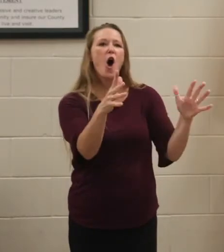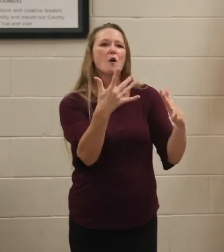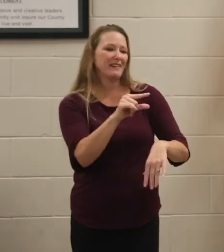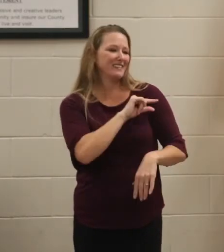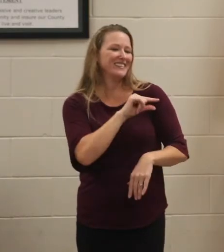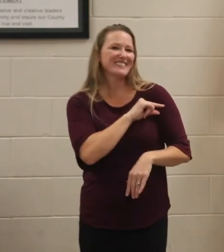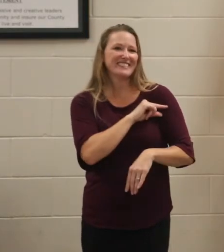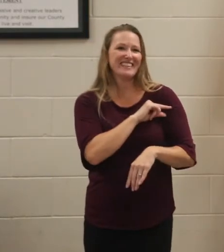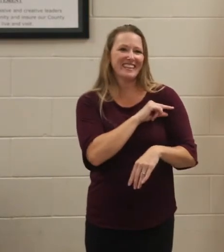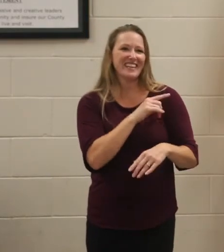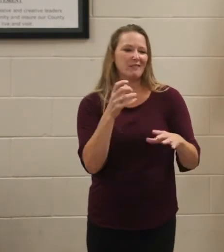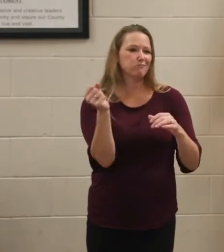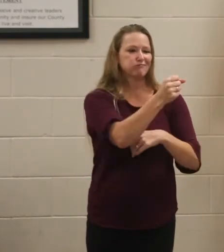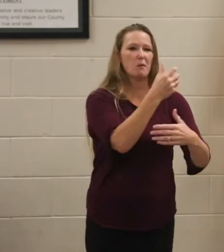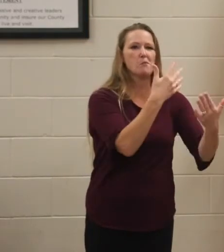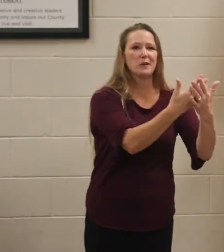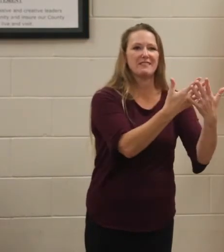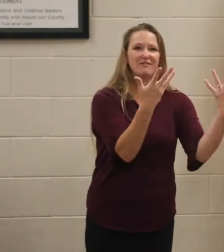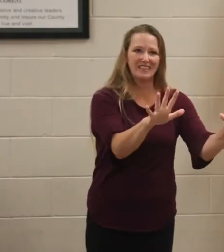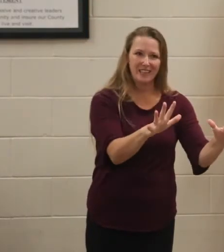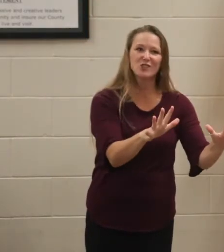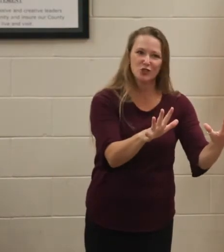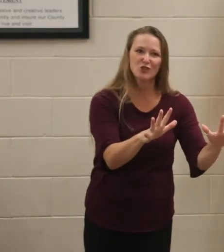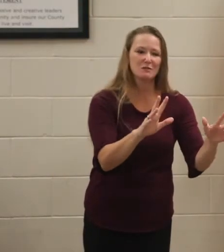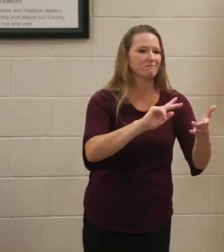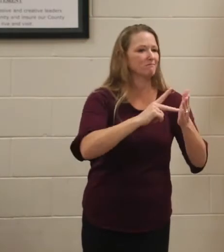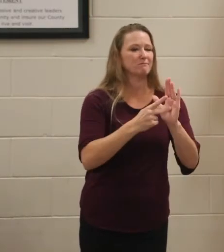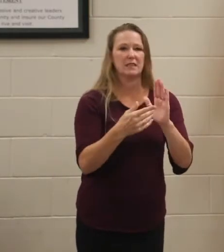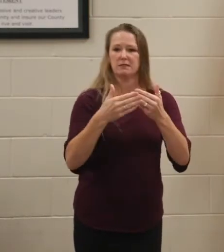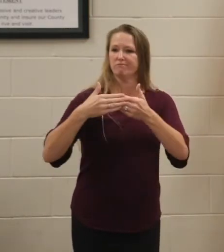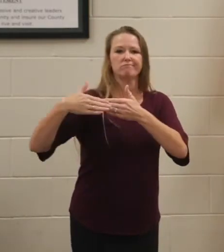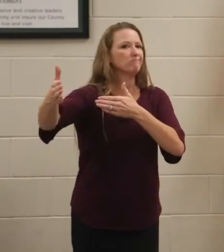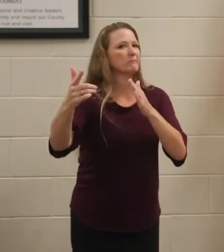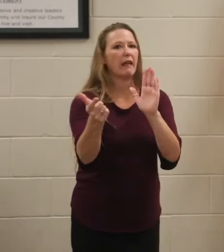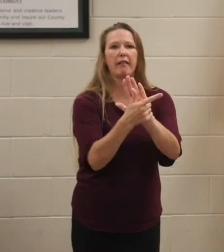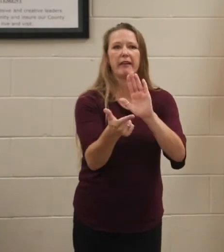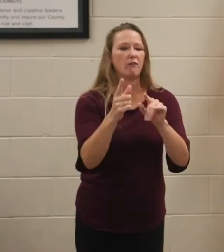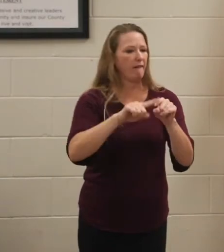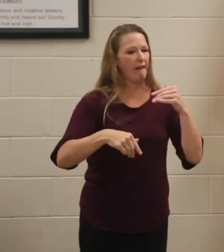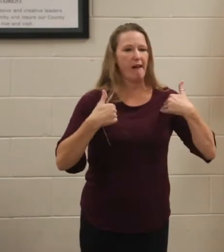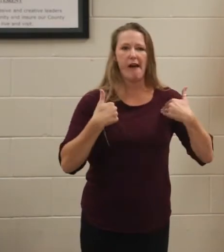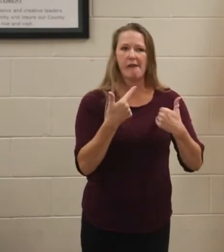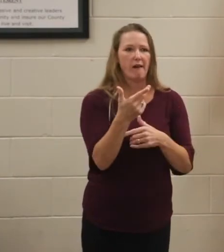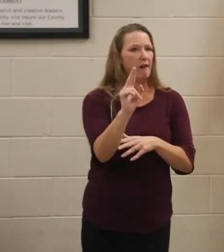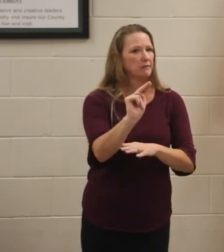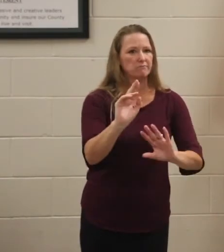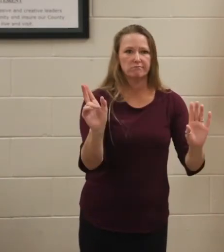Of the weapons up here were that were seized out of the vehicle,